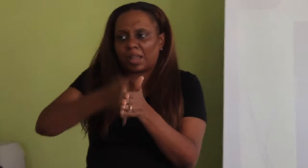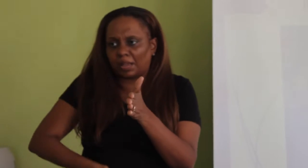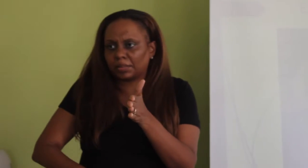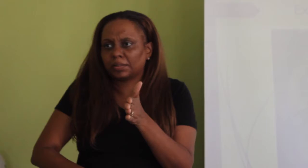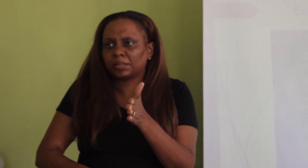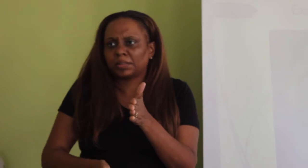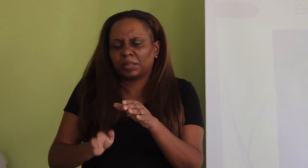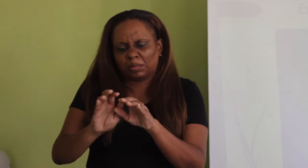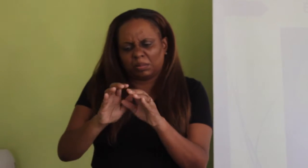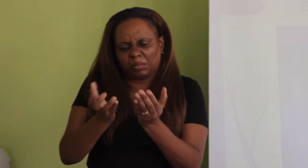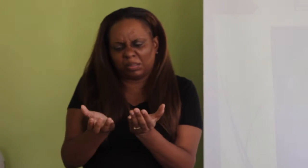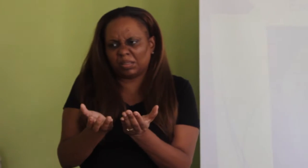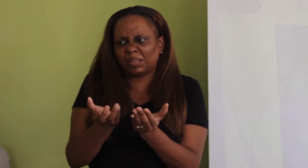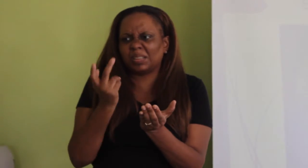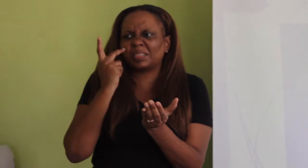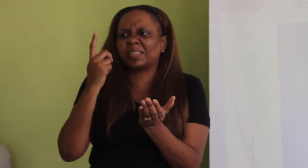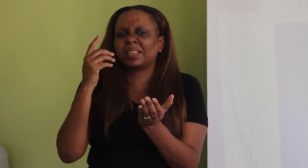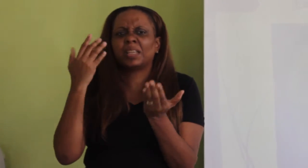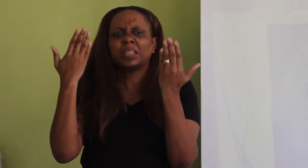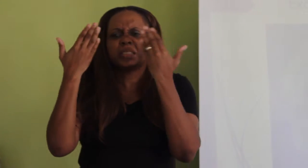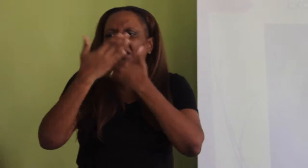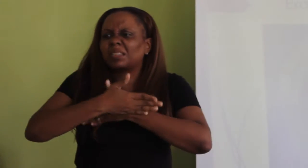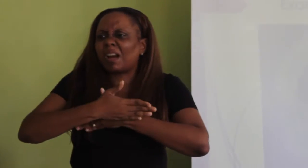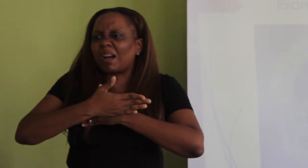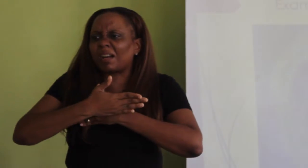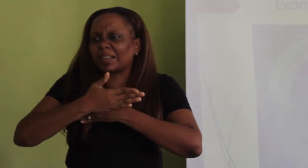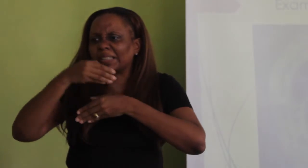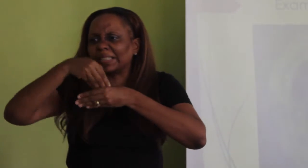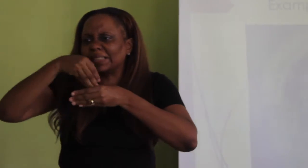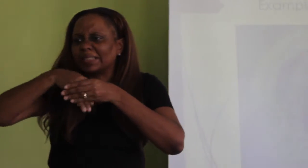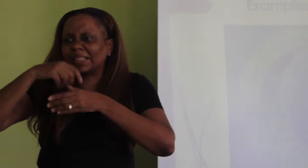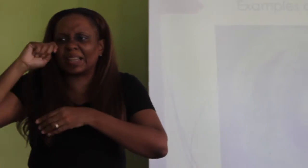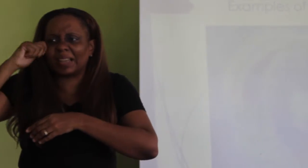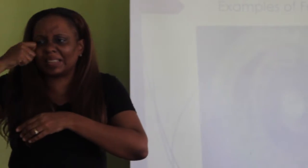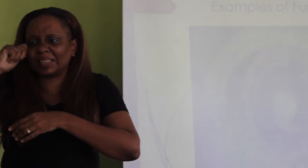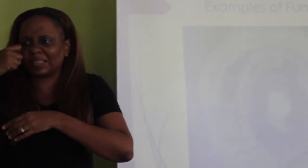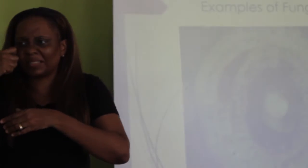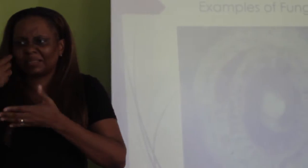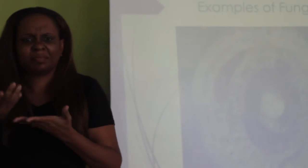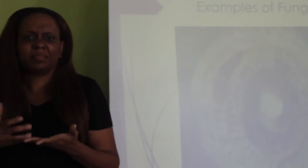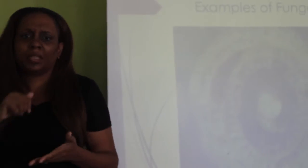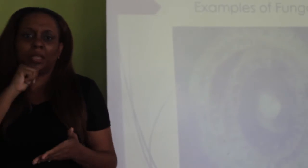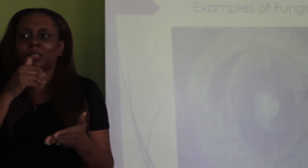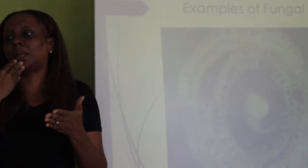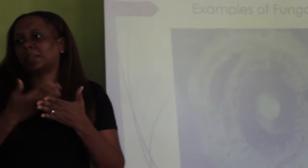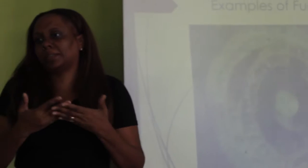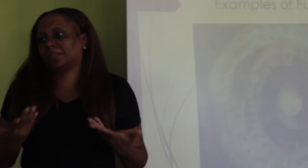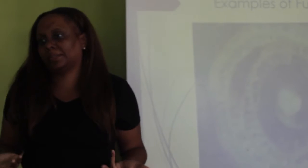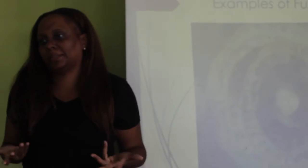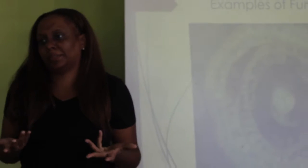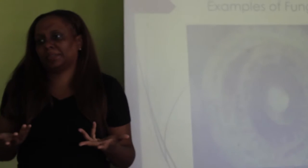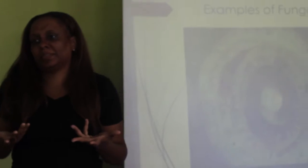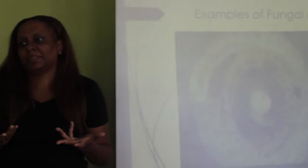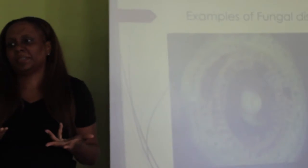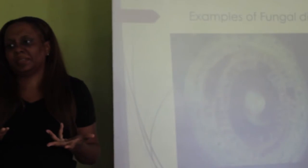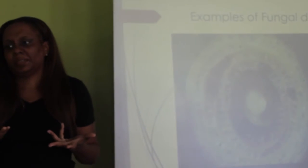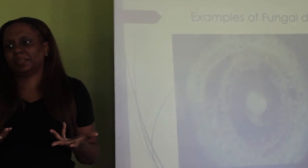dark religions and rings inside of your onion it is very likely that it is having a fungal attack